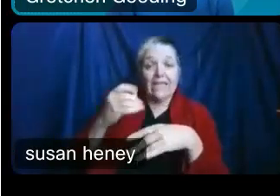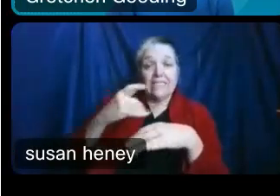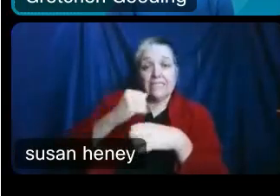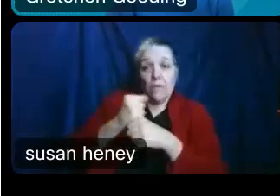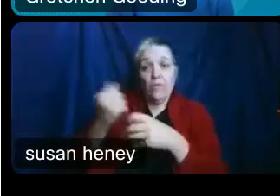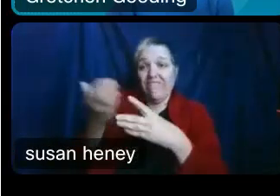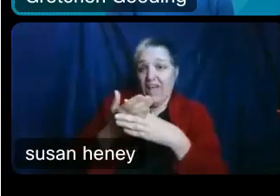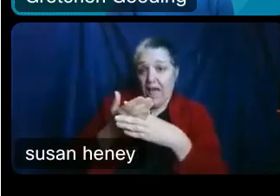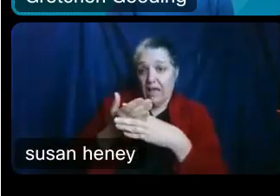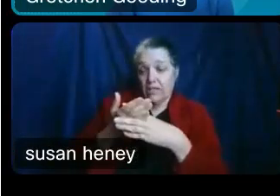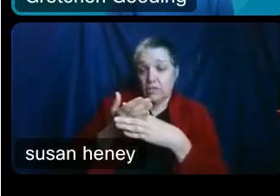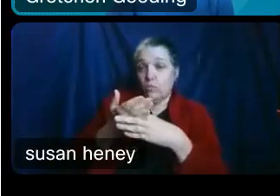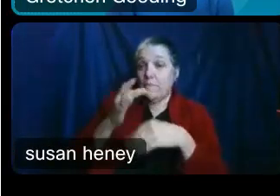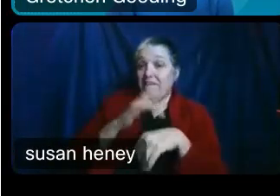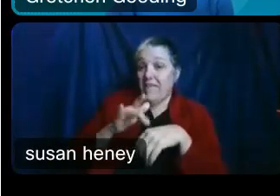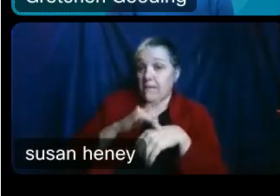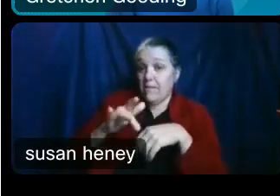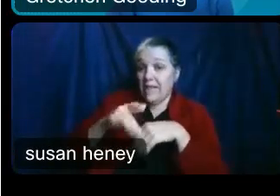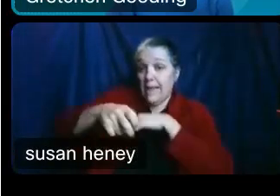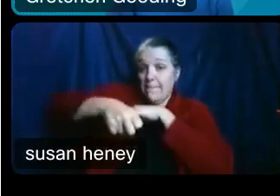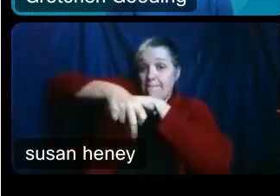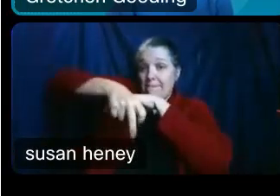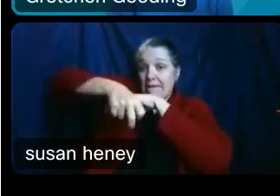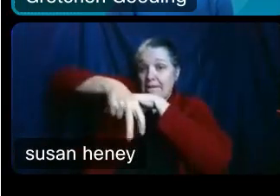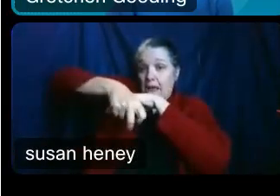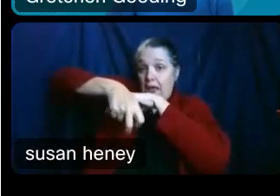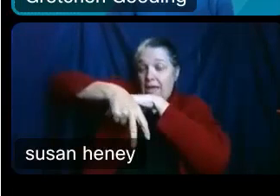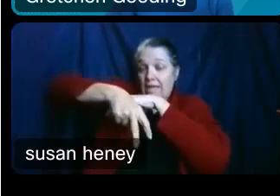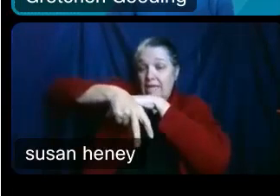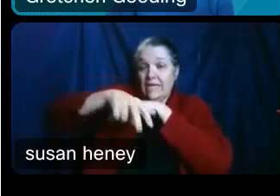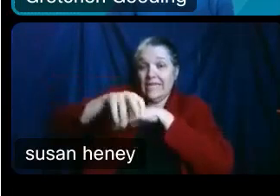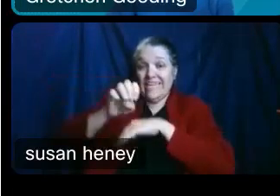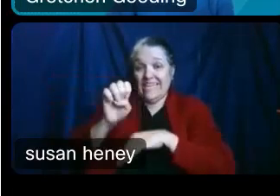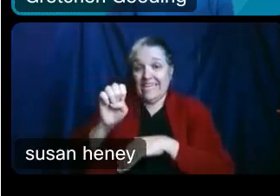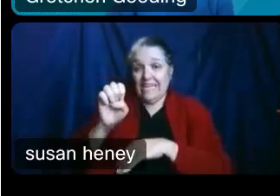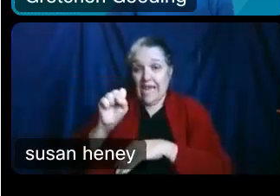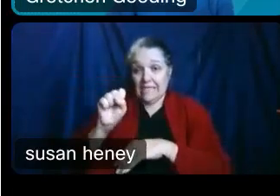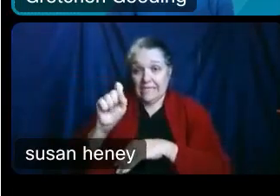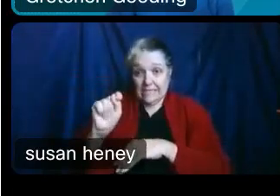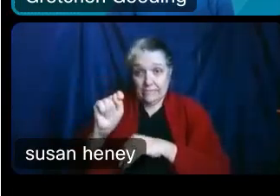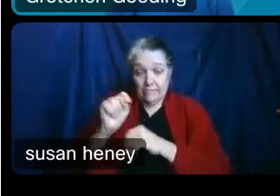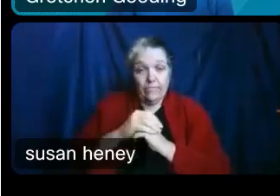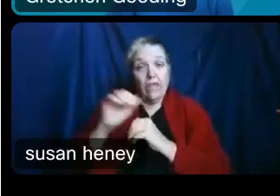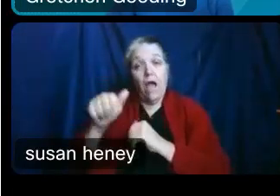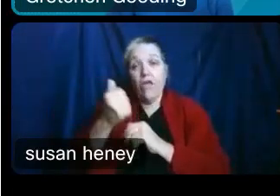at 12:01 A.M Eastern Standard Time. Additional data products such as the narrative profiles